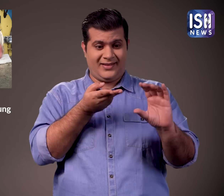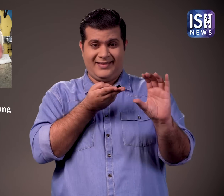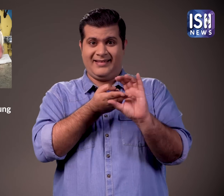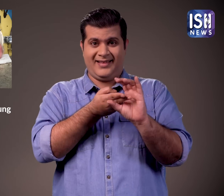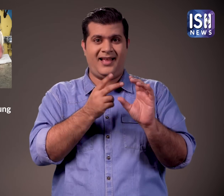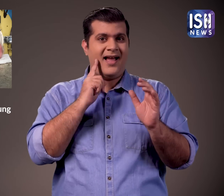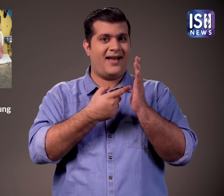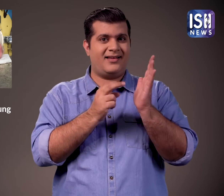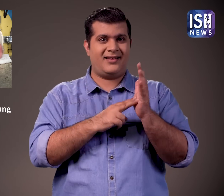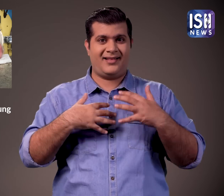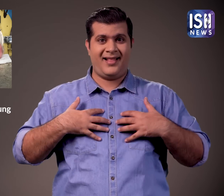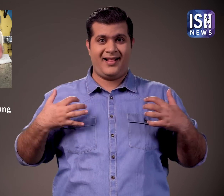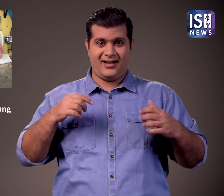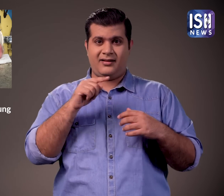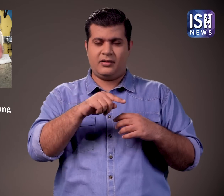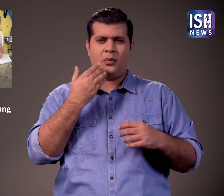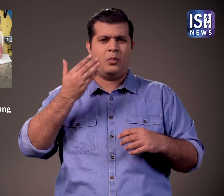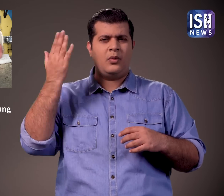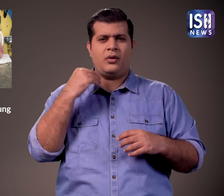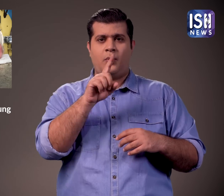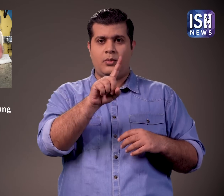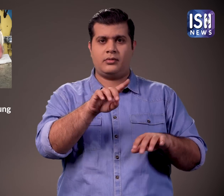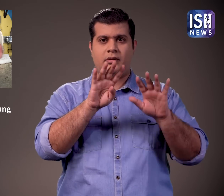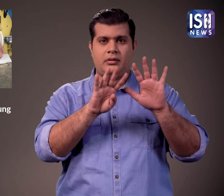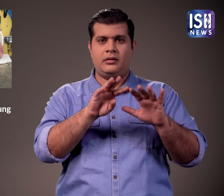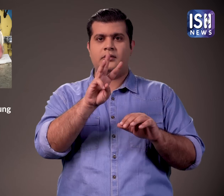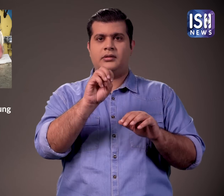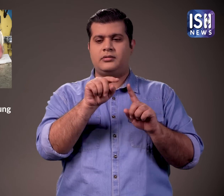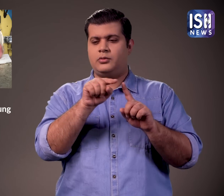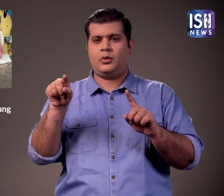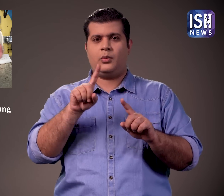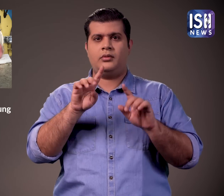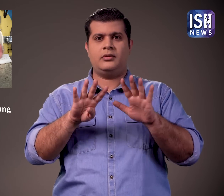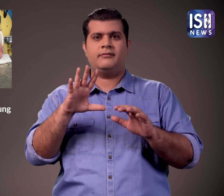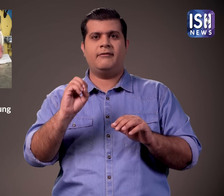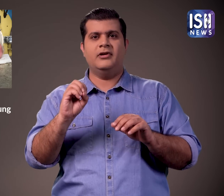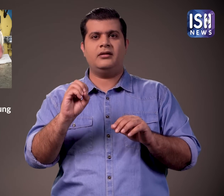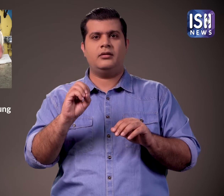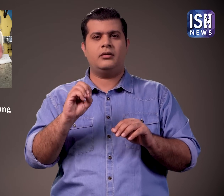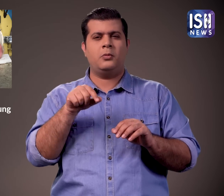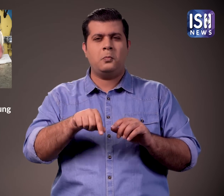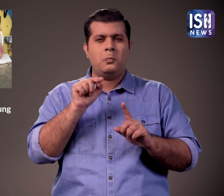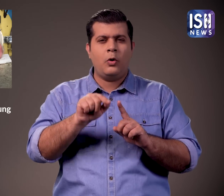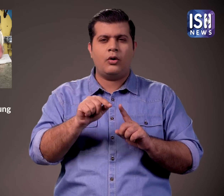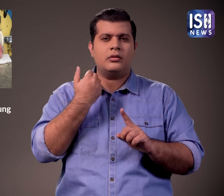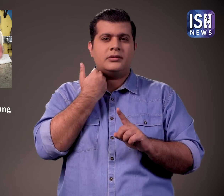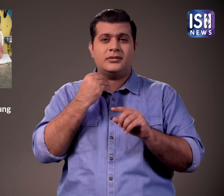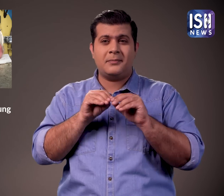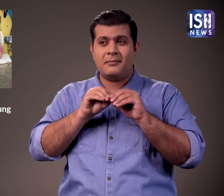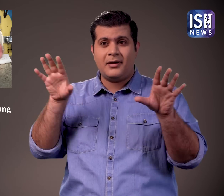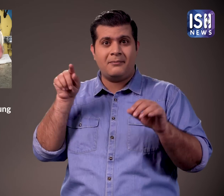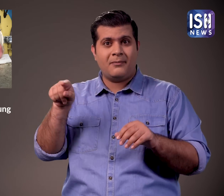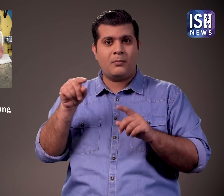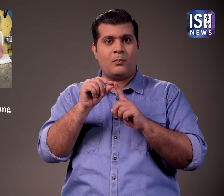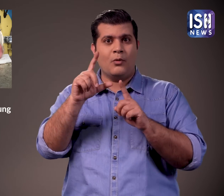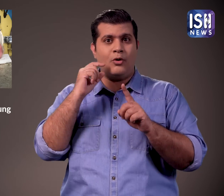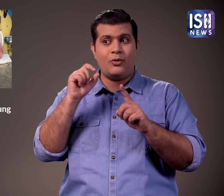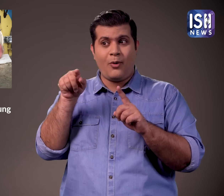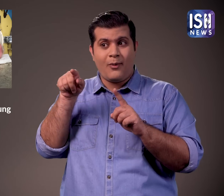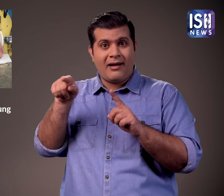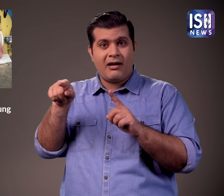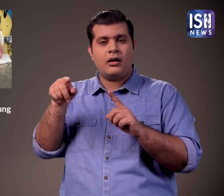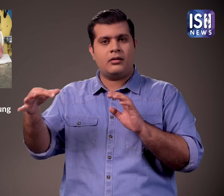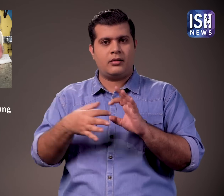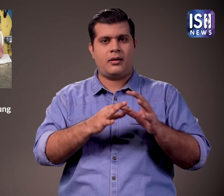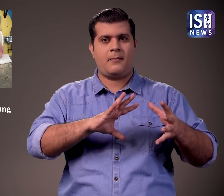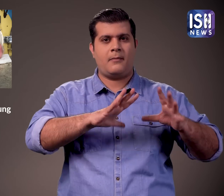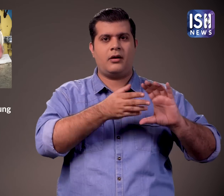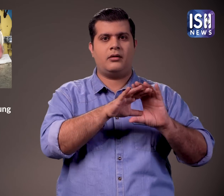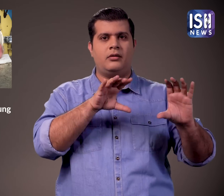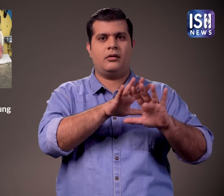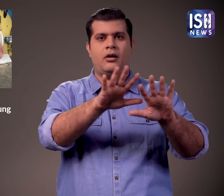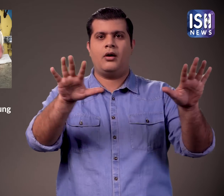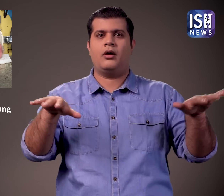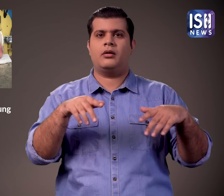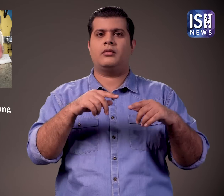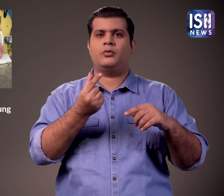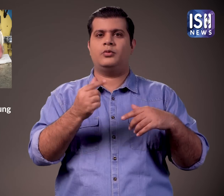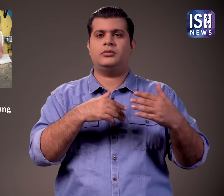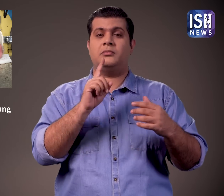Iron lungs were used widely during between the 1930s to 1950s during the polio outbreaks.